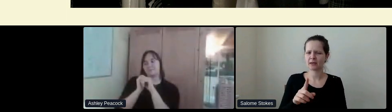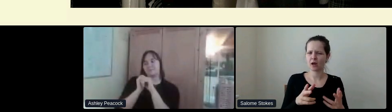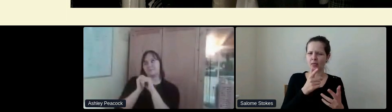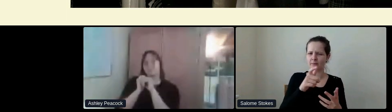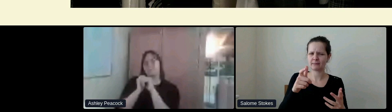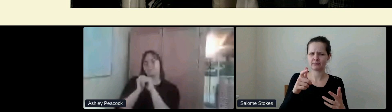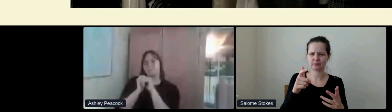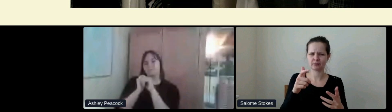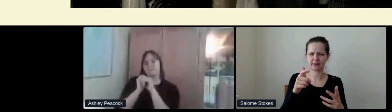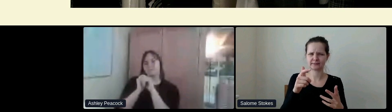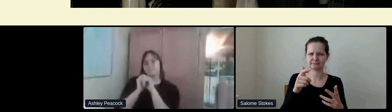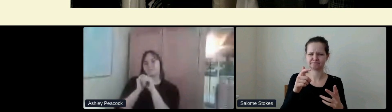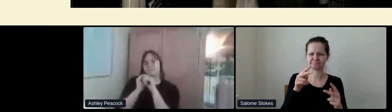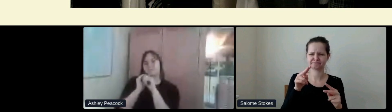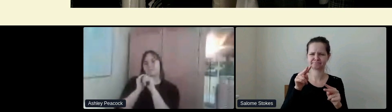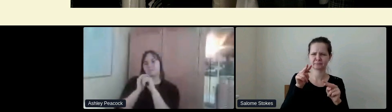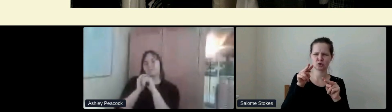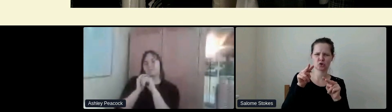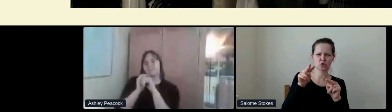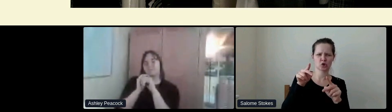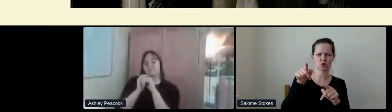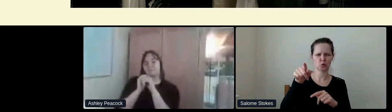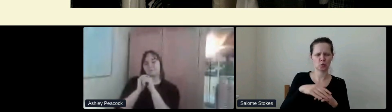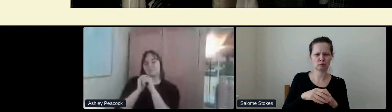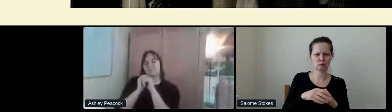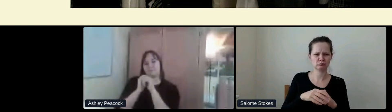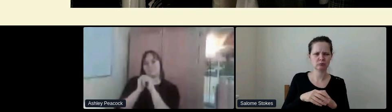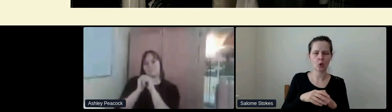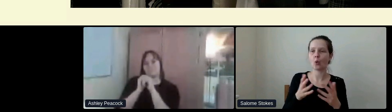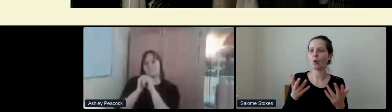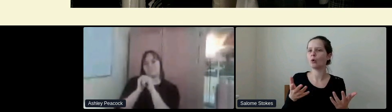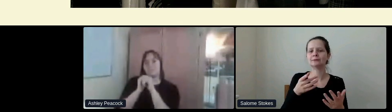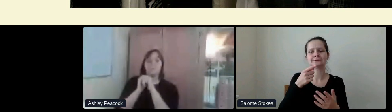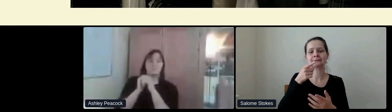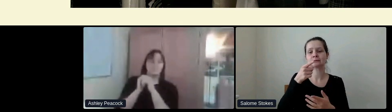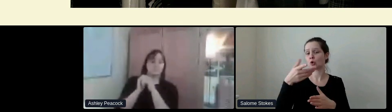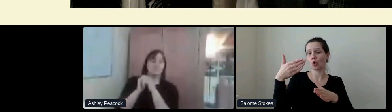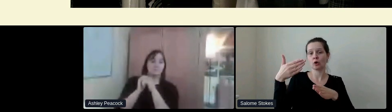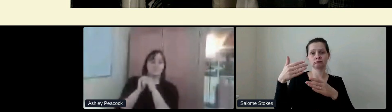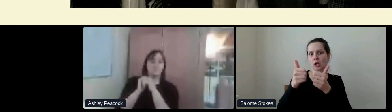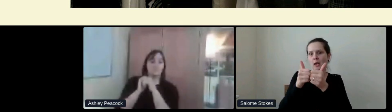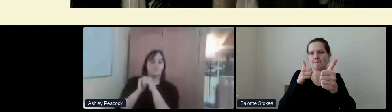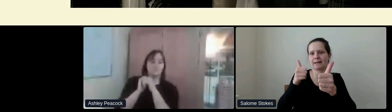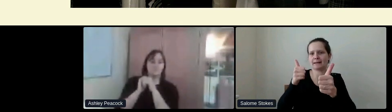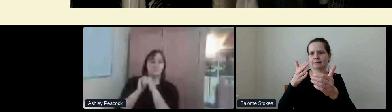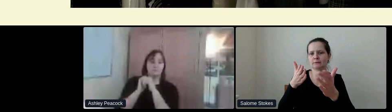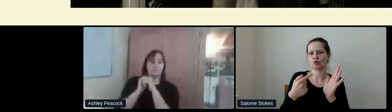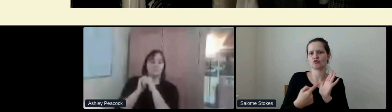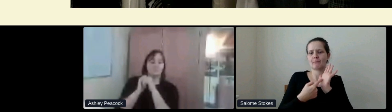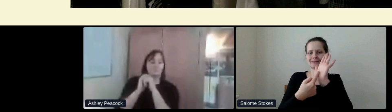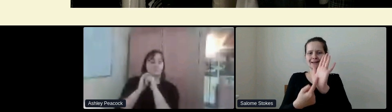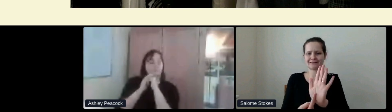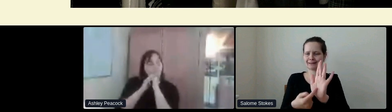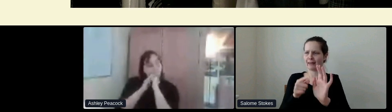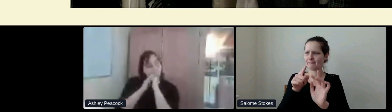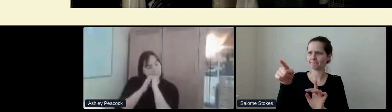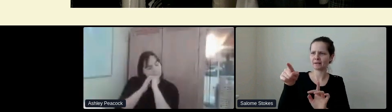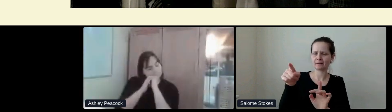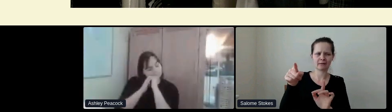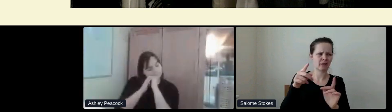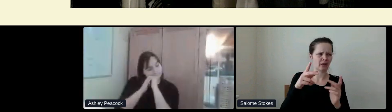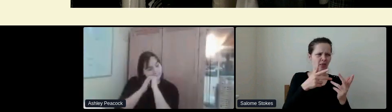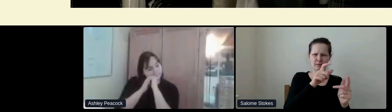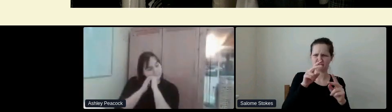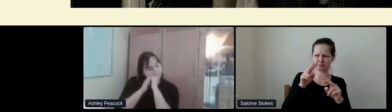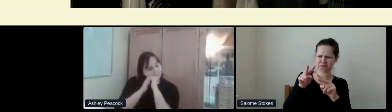as a person or towards the organisation you are representing about whether you care about